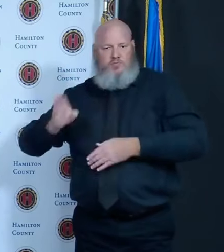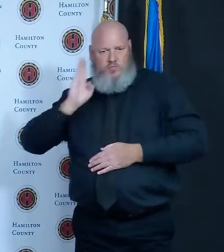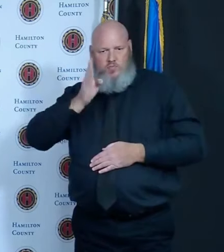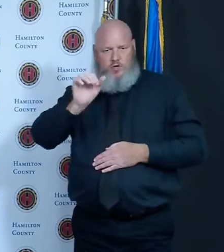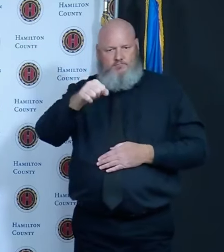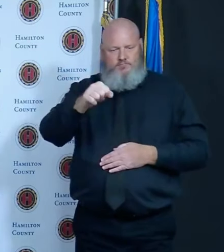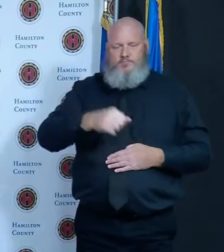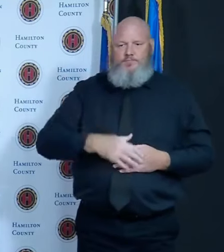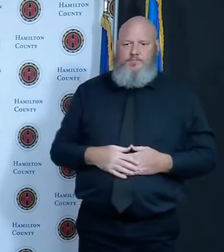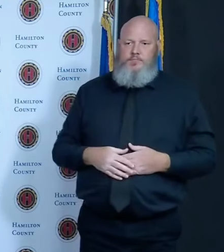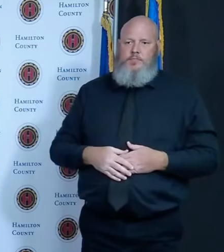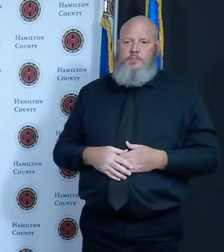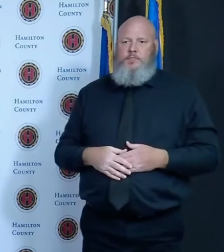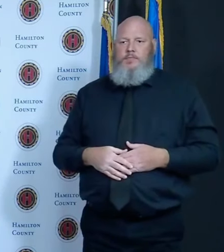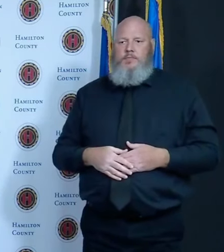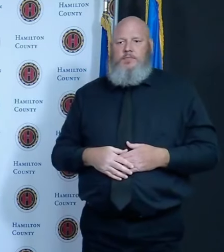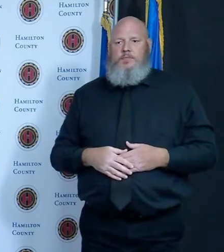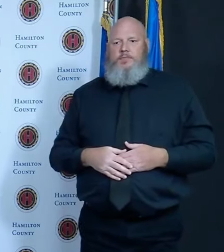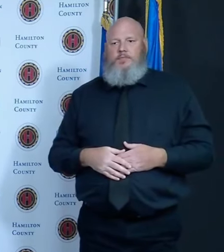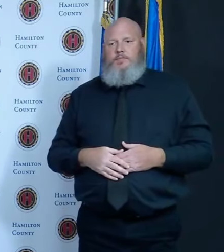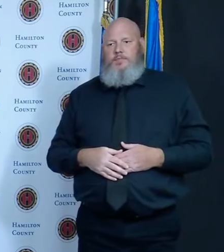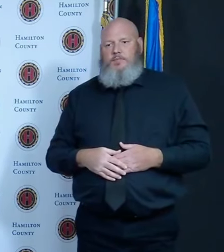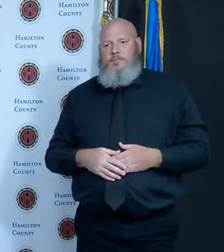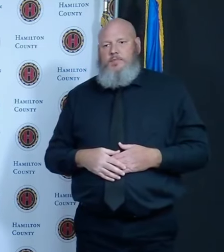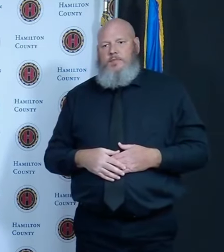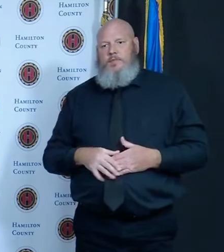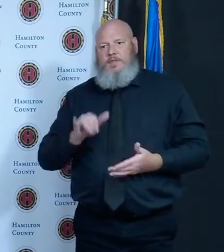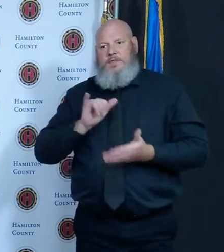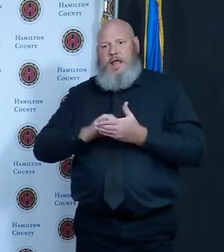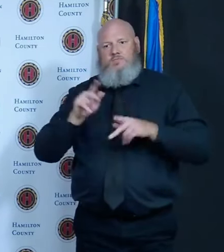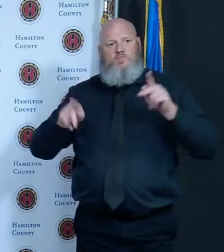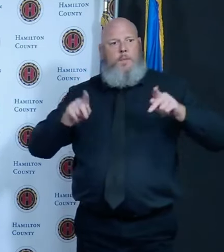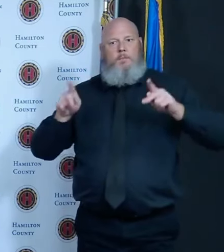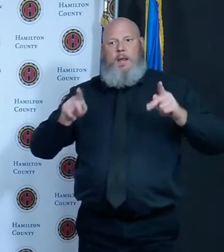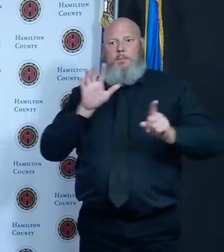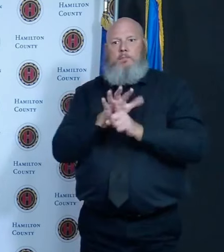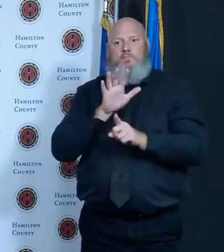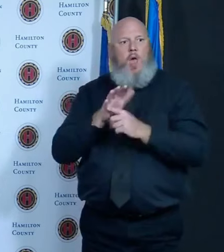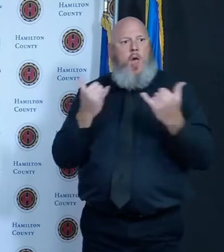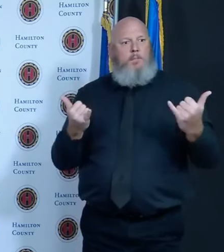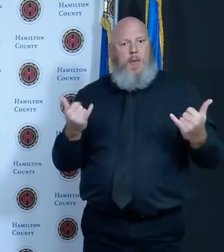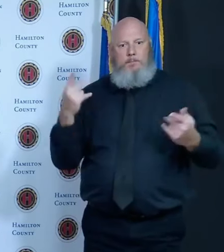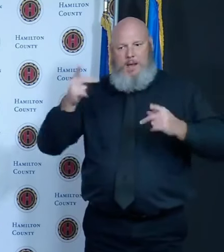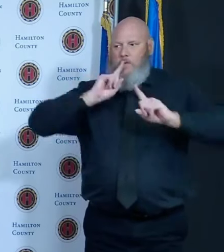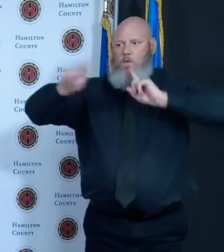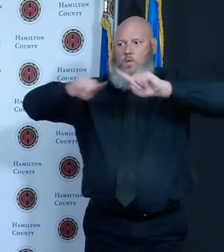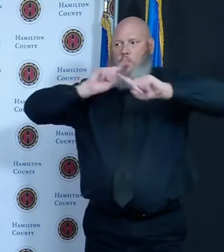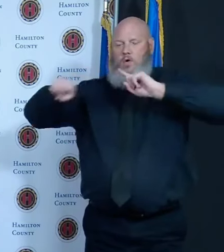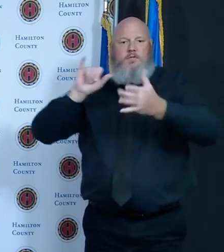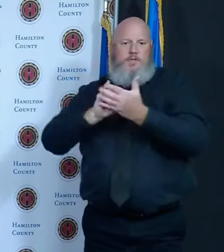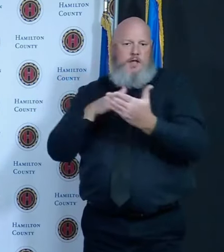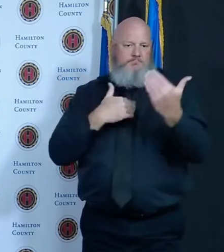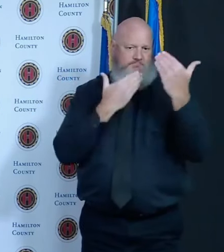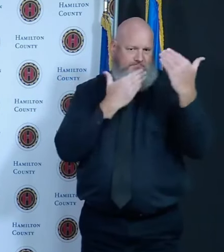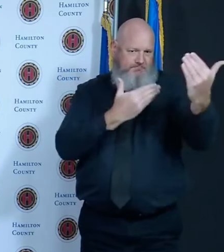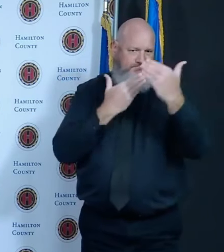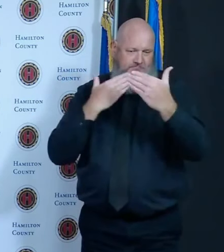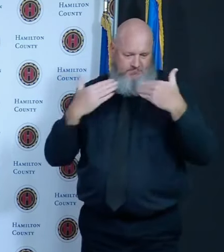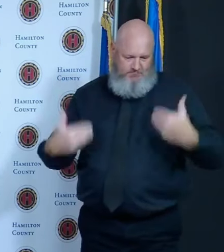let you know within a short period of time because I suspect that's gonna happen again I mean I went to Coffee Emporium and by the time I get back to